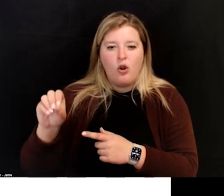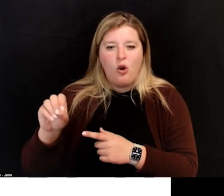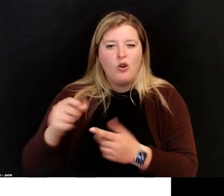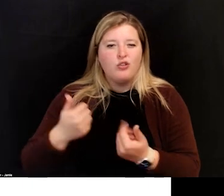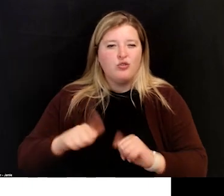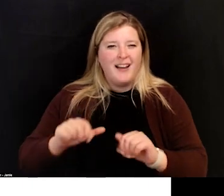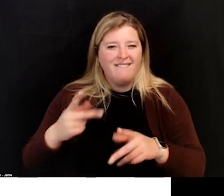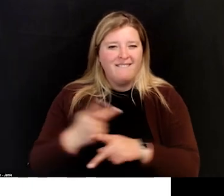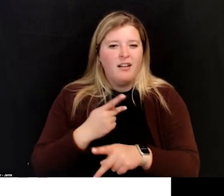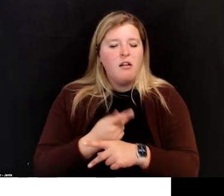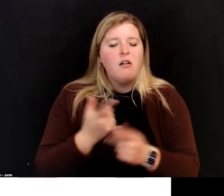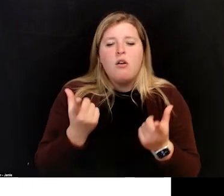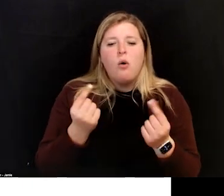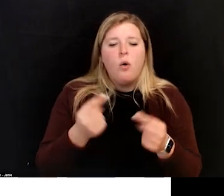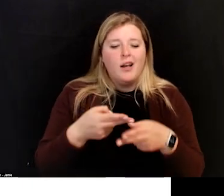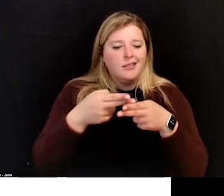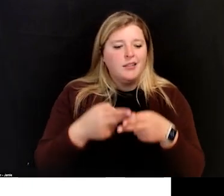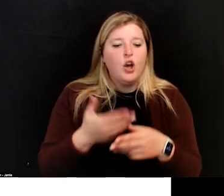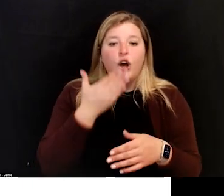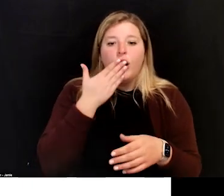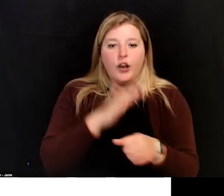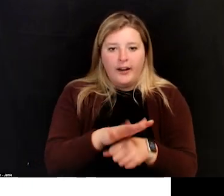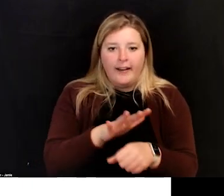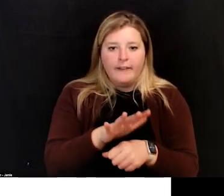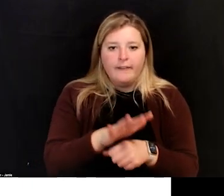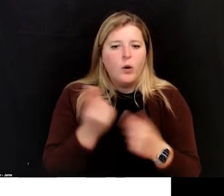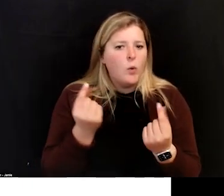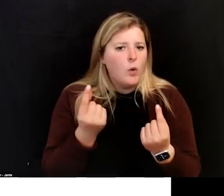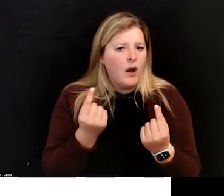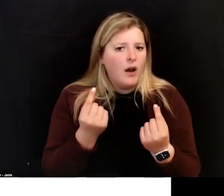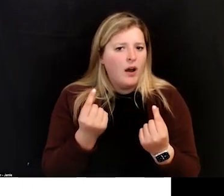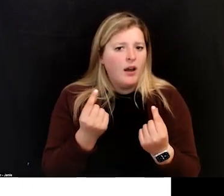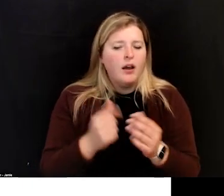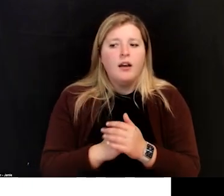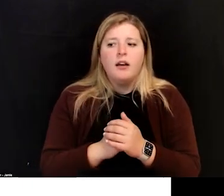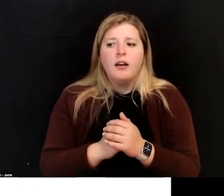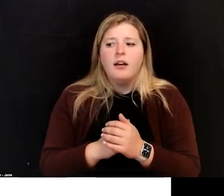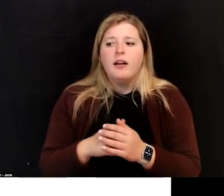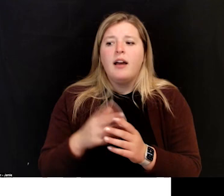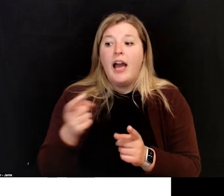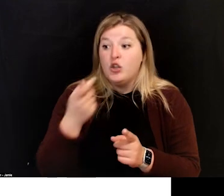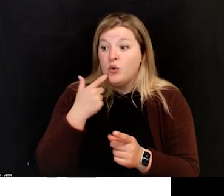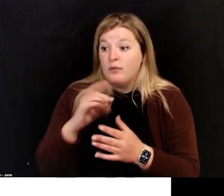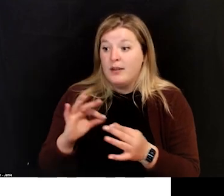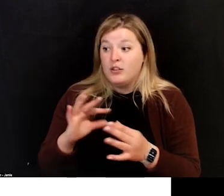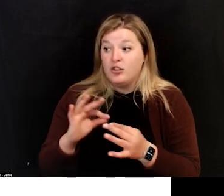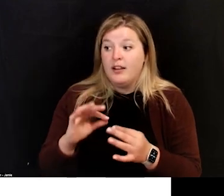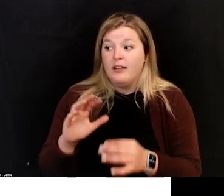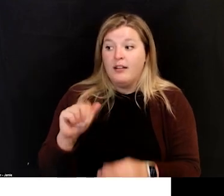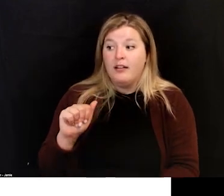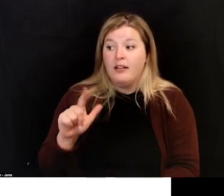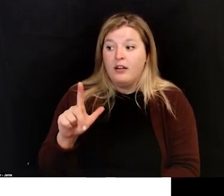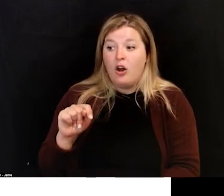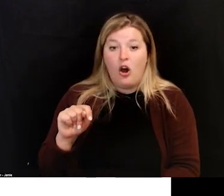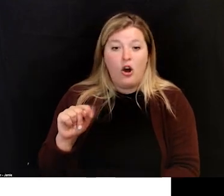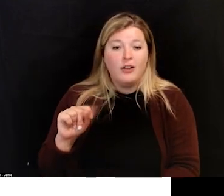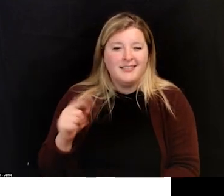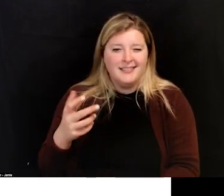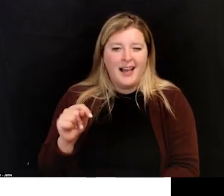and to just build on what you mentioned, alt text is a very simple example.